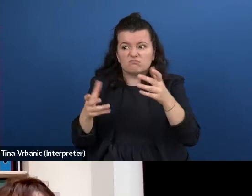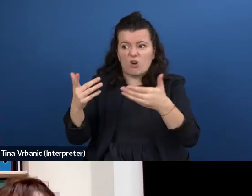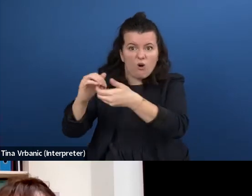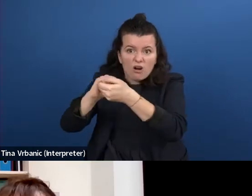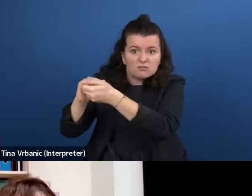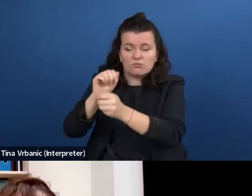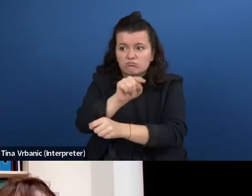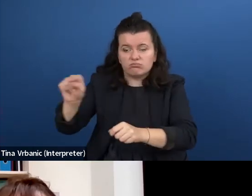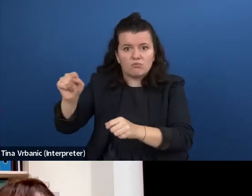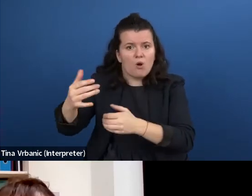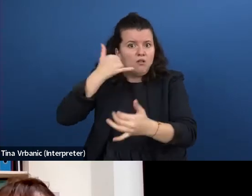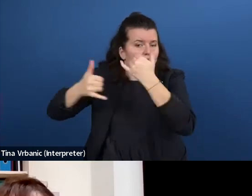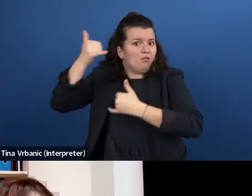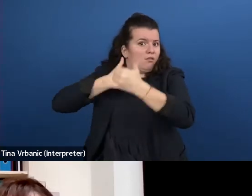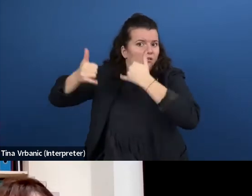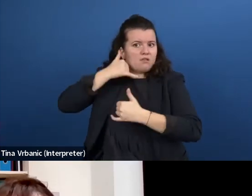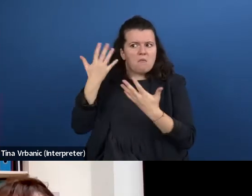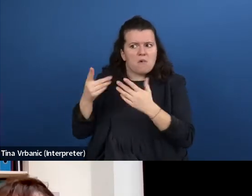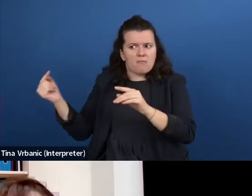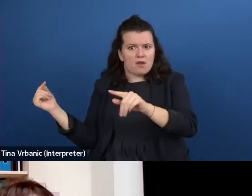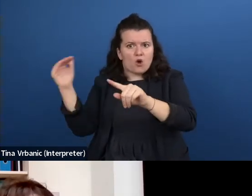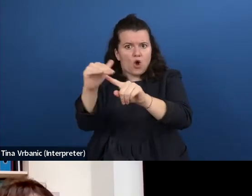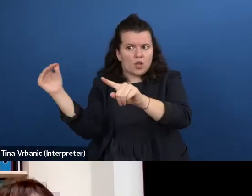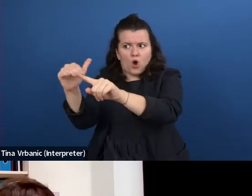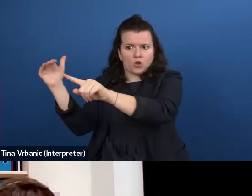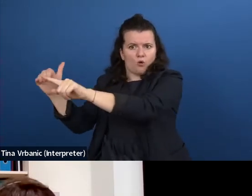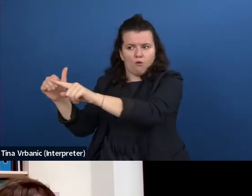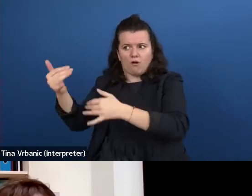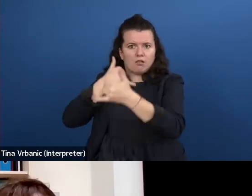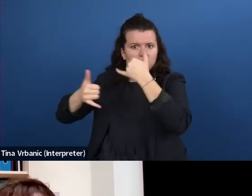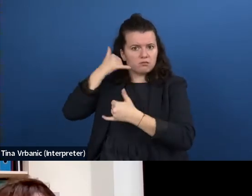They wanted to know how to address these situations